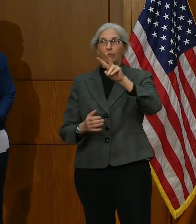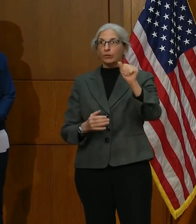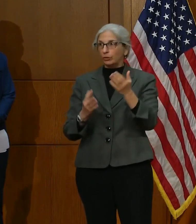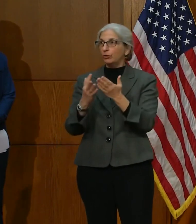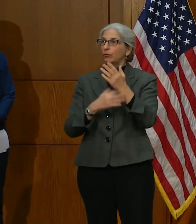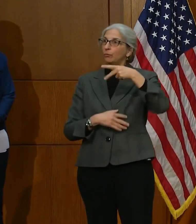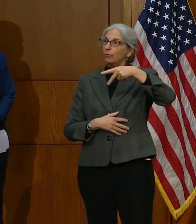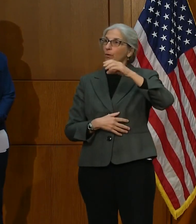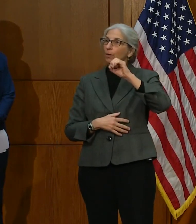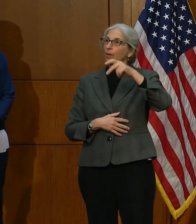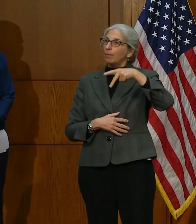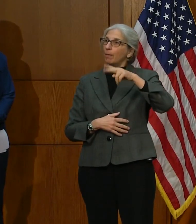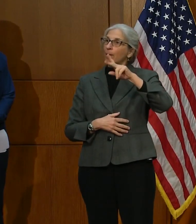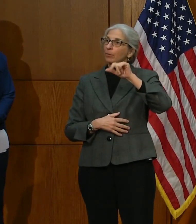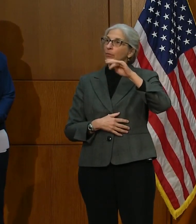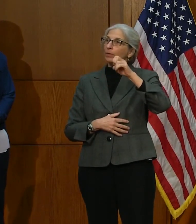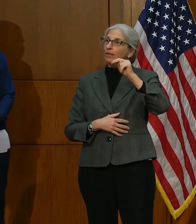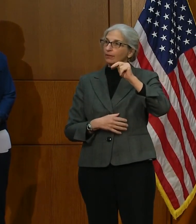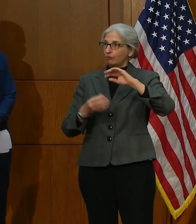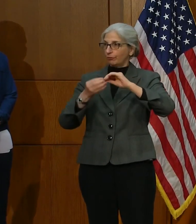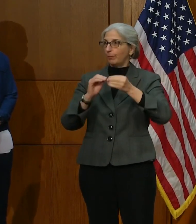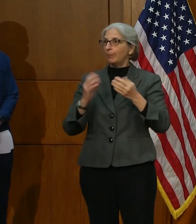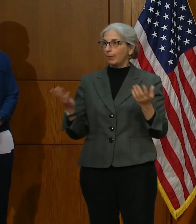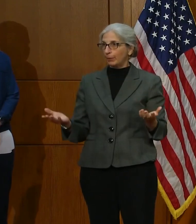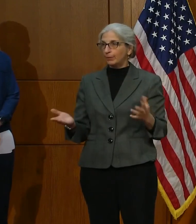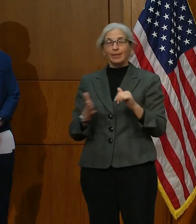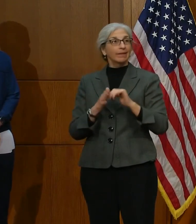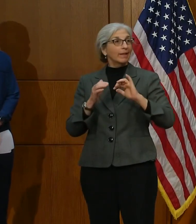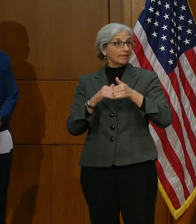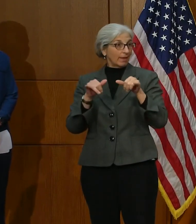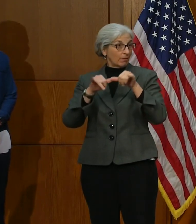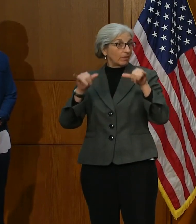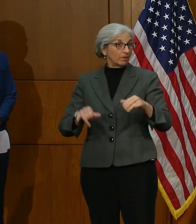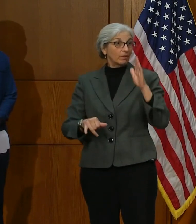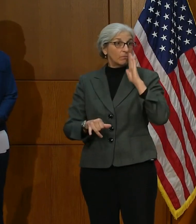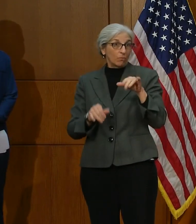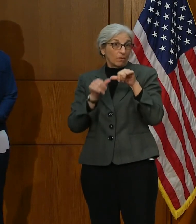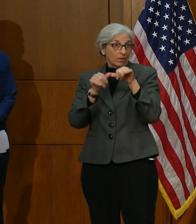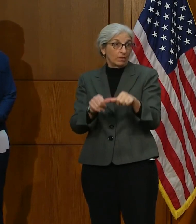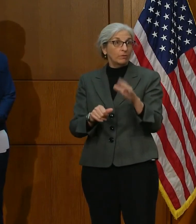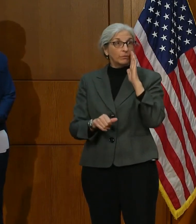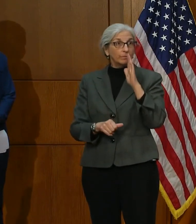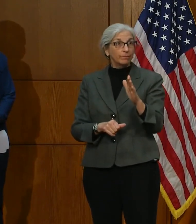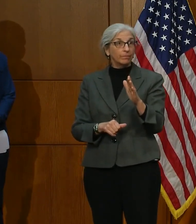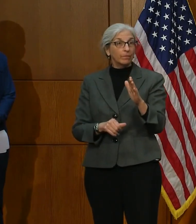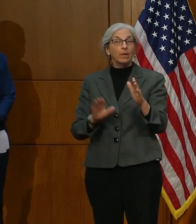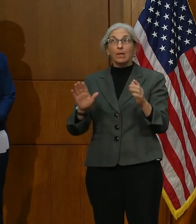WE DISPENSE IT THROUGHOUT VIRGINIA. THROUGH POPULATION